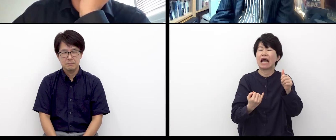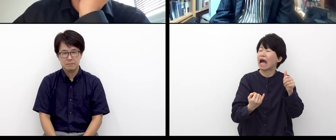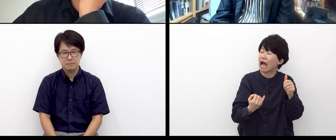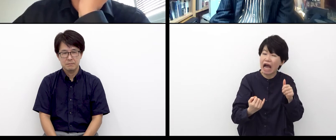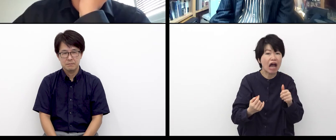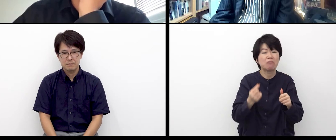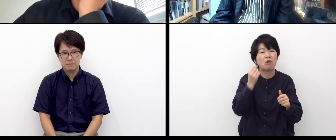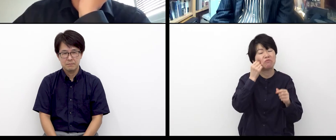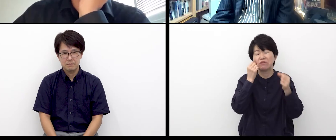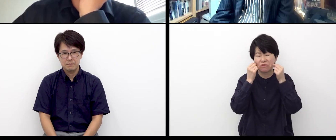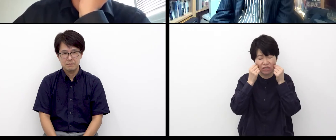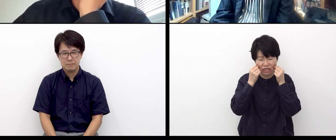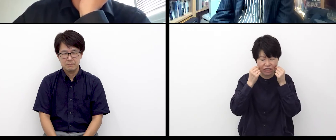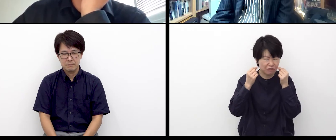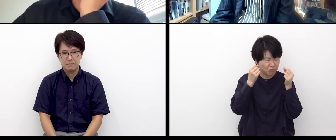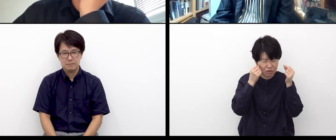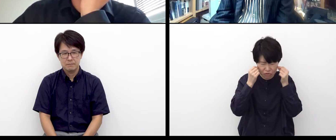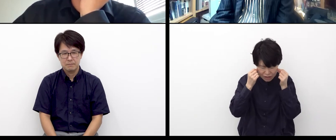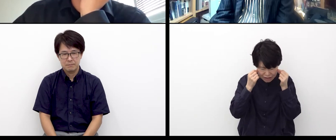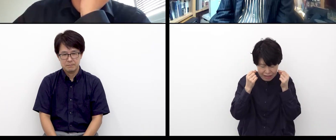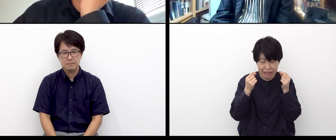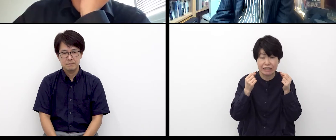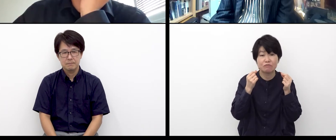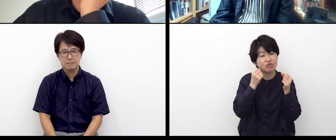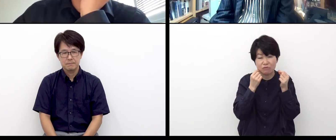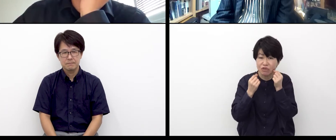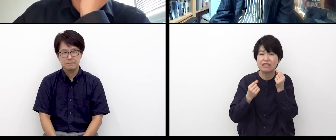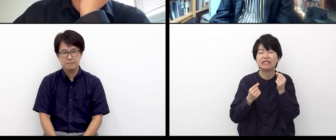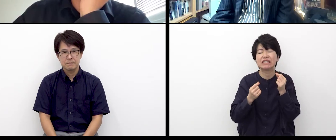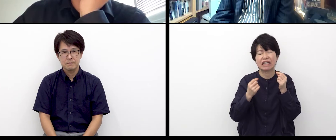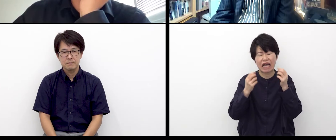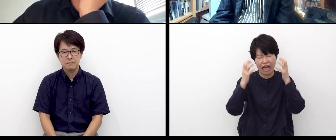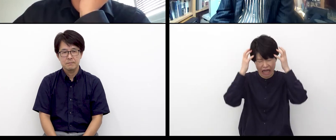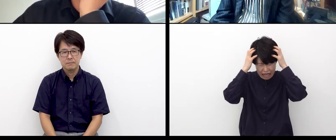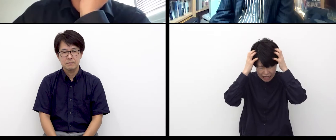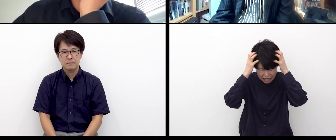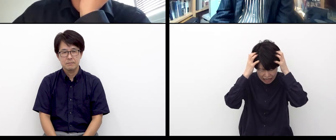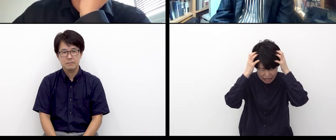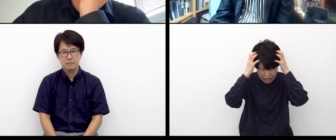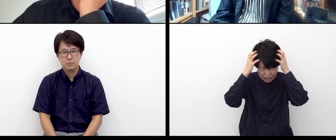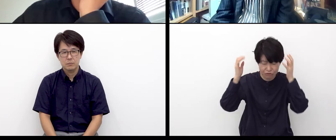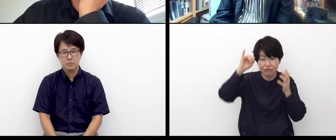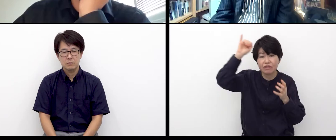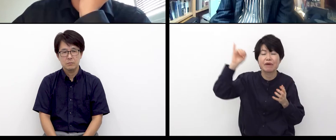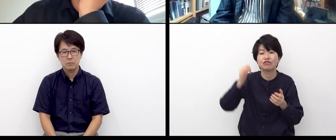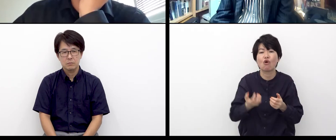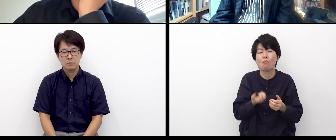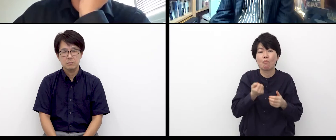That’s their self-image.